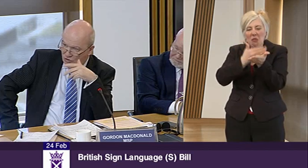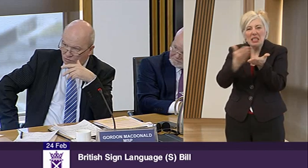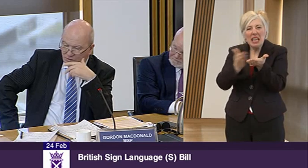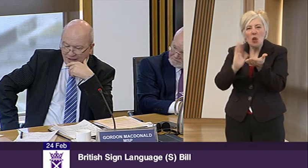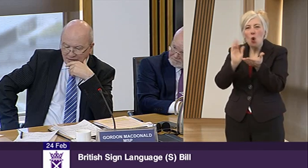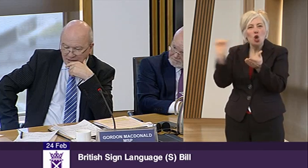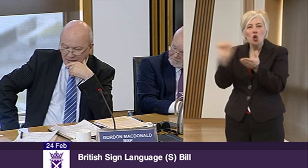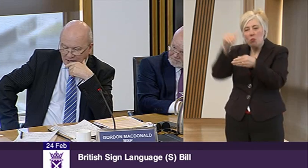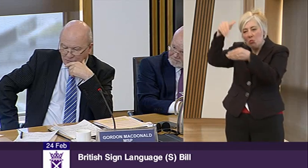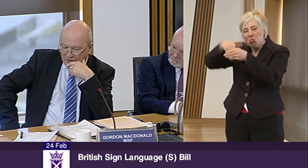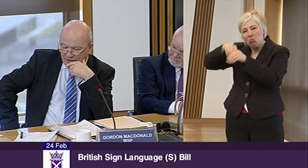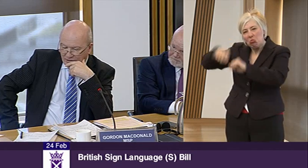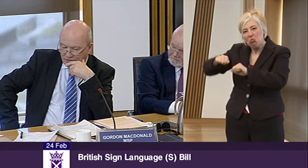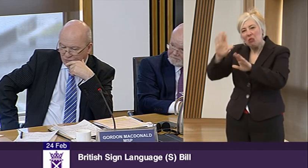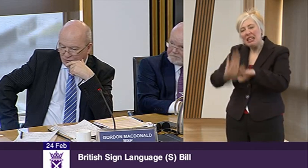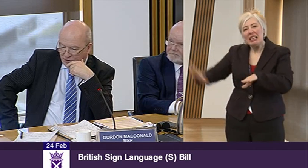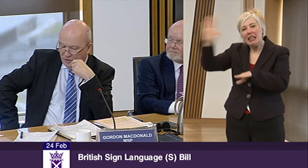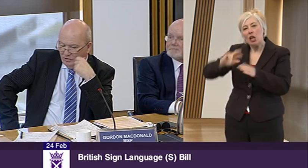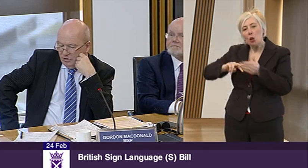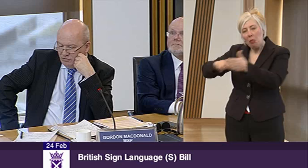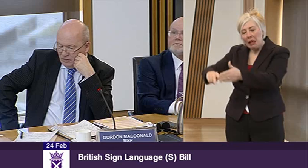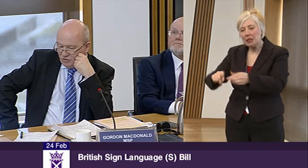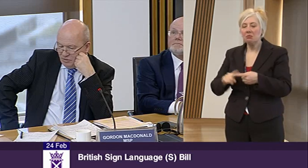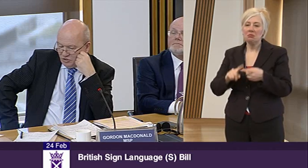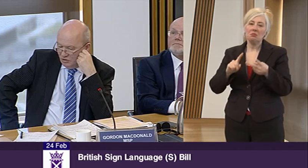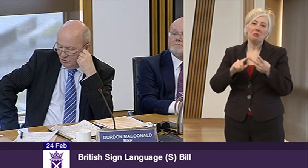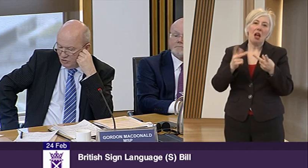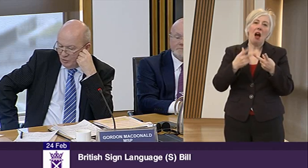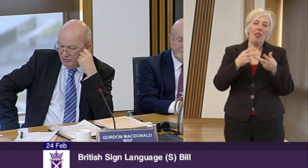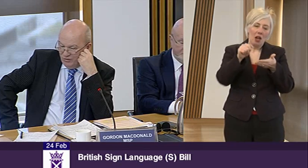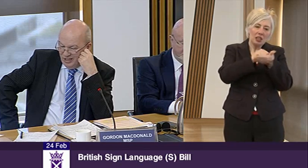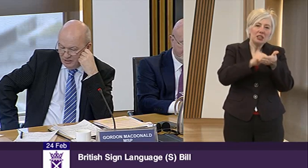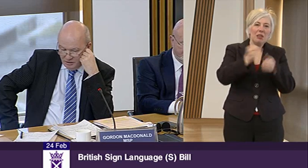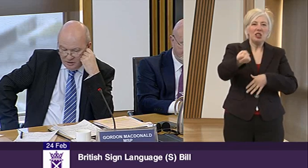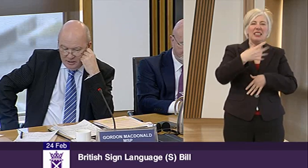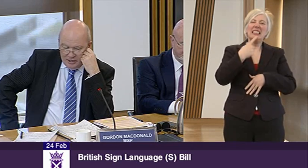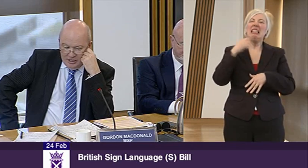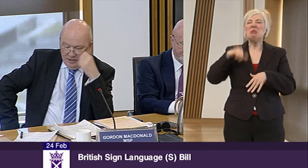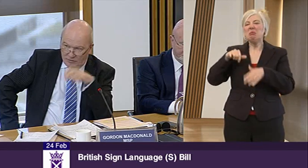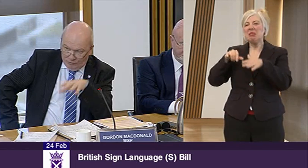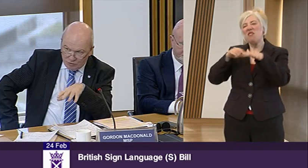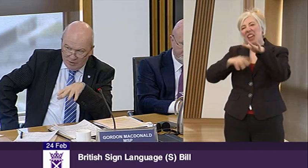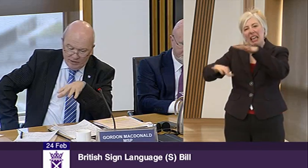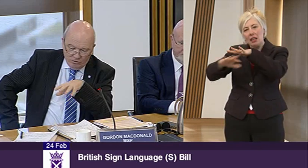expected content of the national plan and another written submission said that it was quite vague.